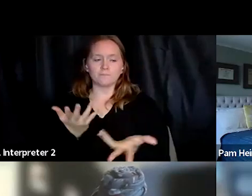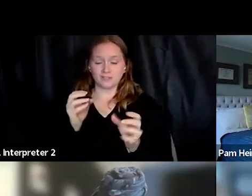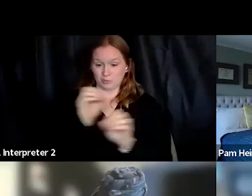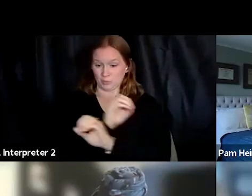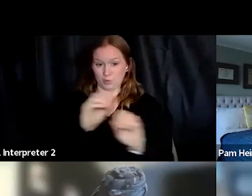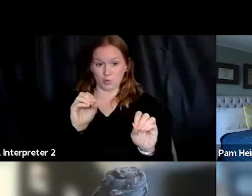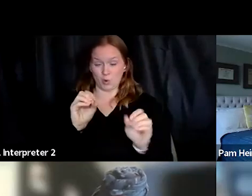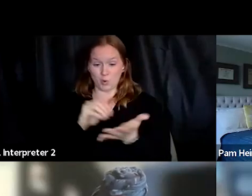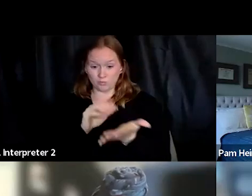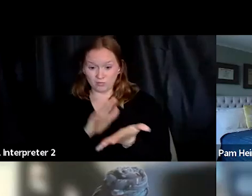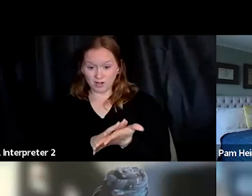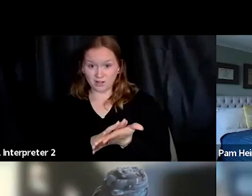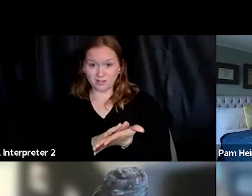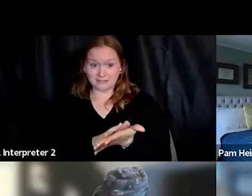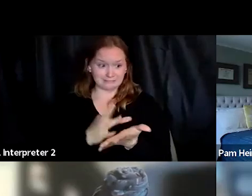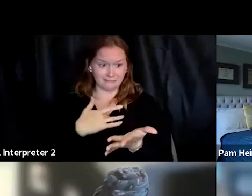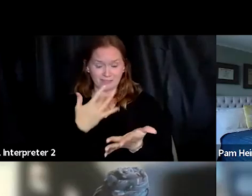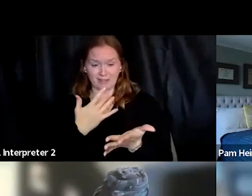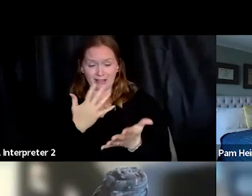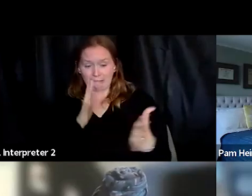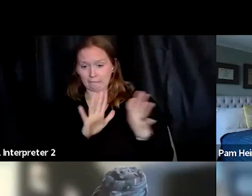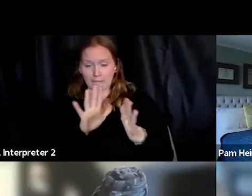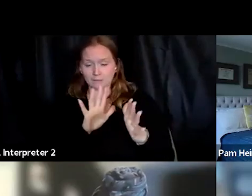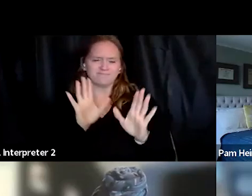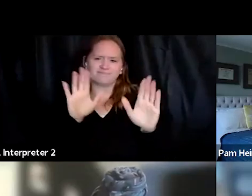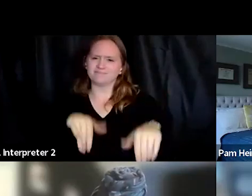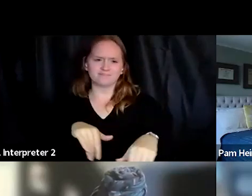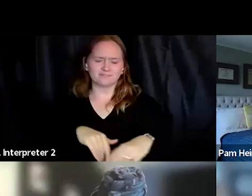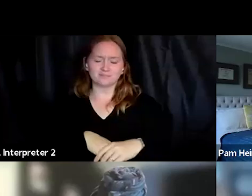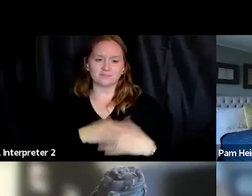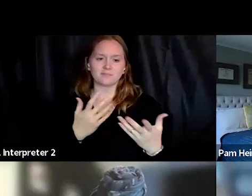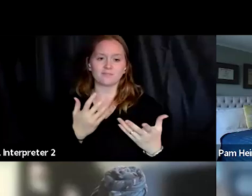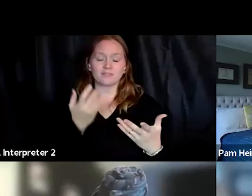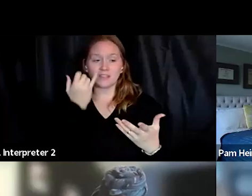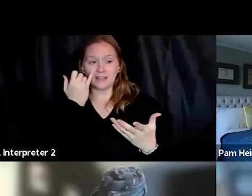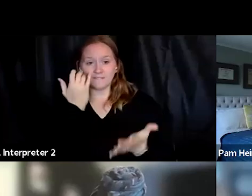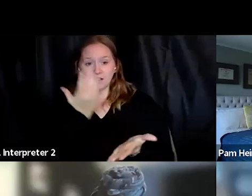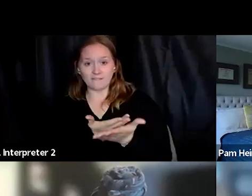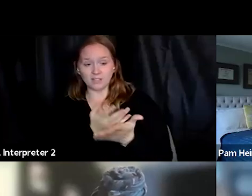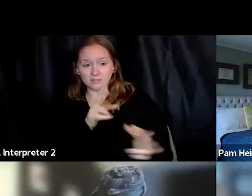if there is evidence observable by others in the community